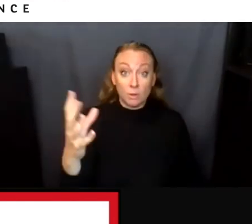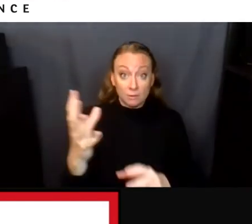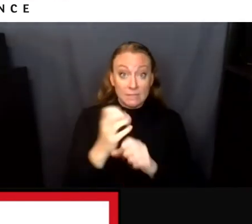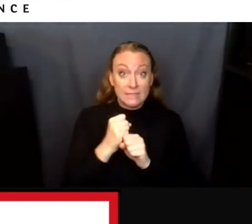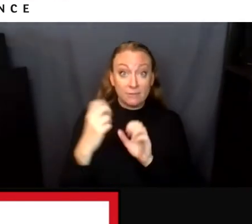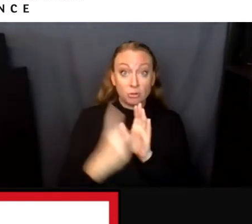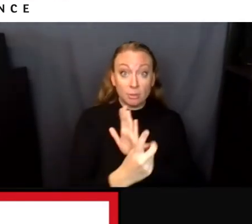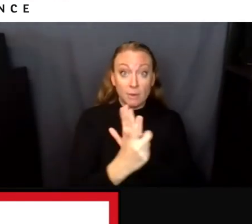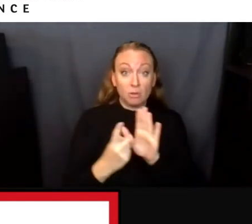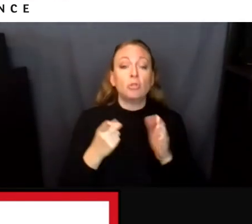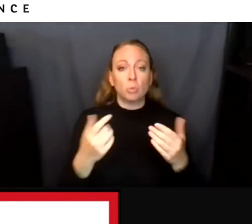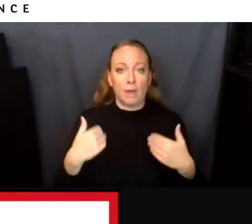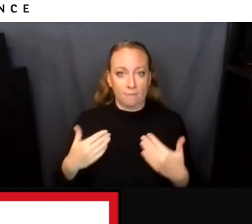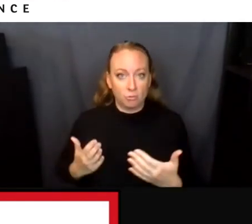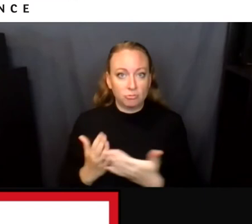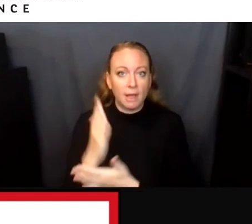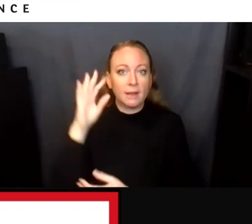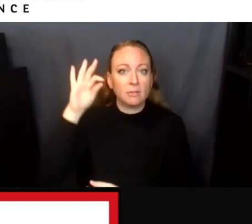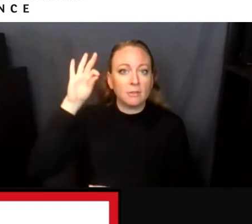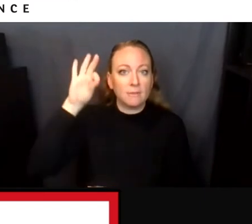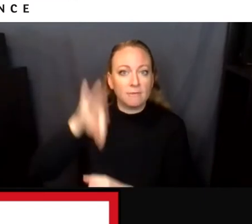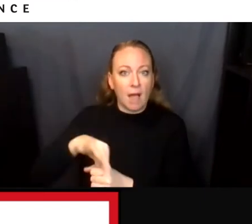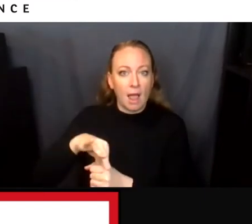And that's the way it works.